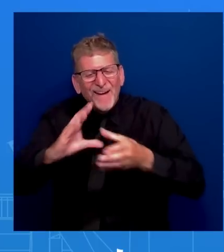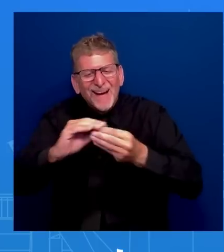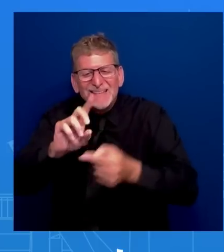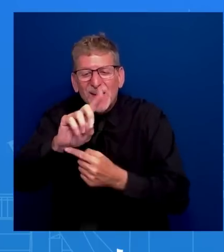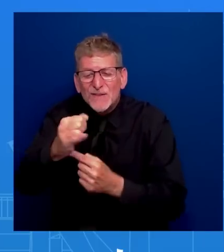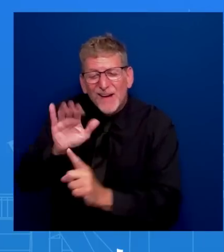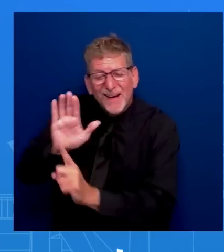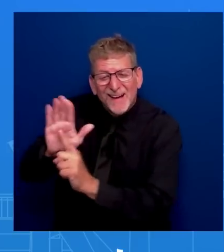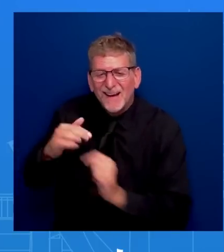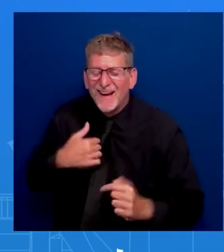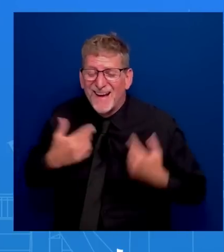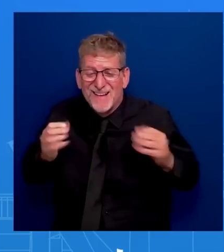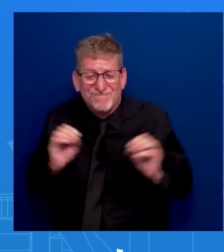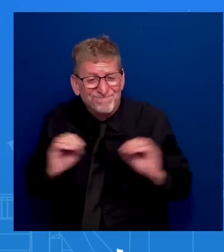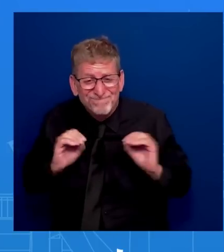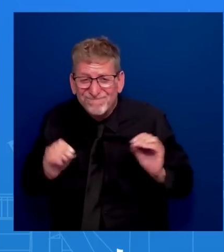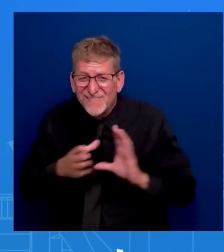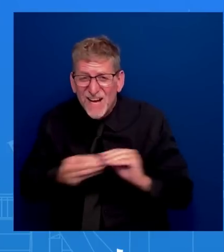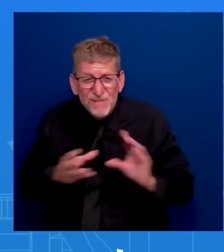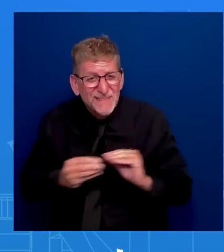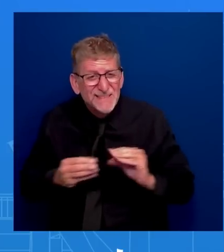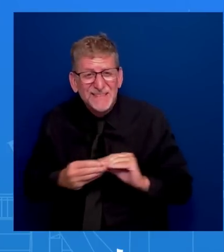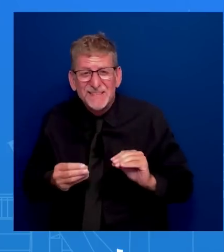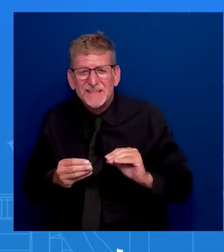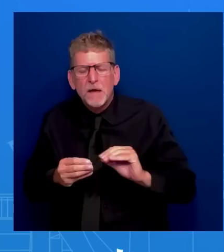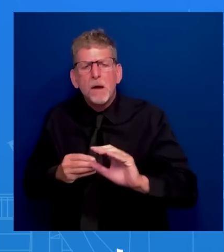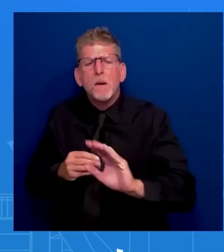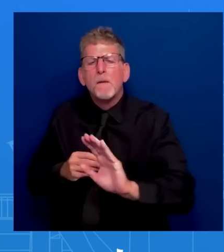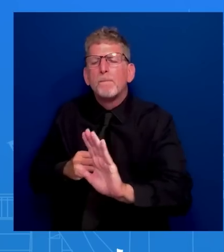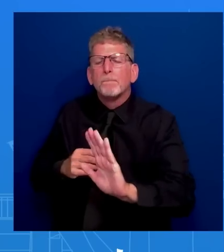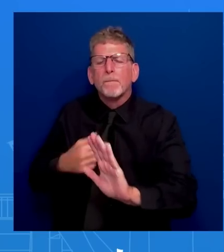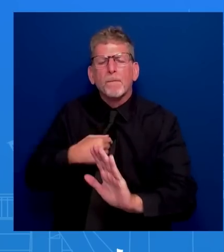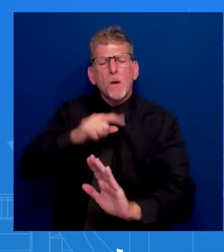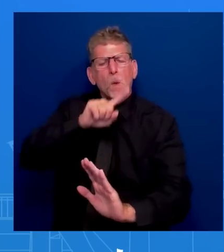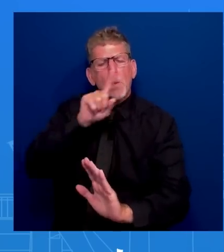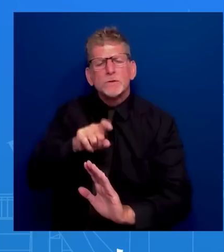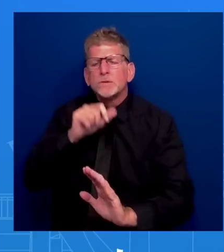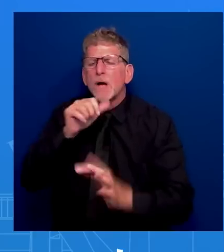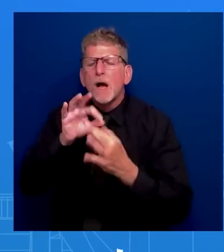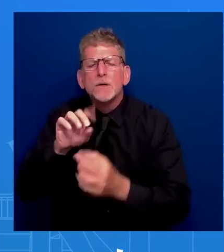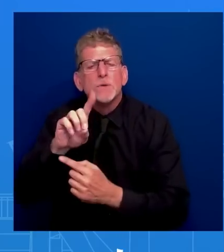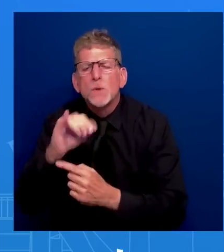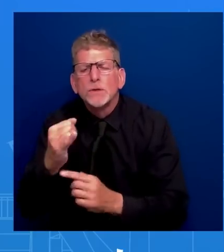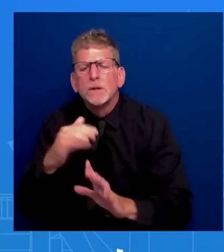if the election does not go your way in November. Ms. Jean-Pierre: That's a hypothetical, and I'm just not going to entertain it at this time.